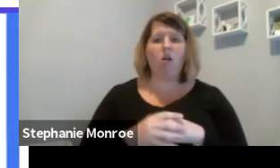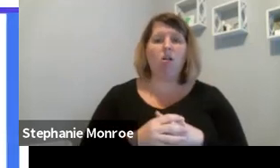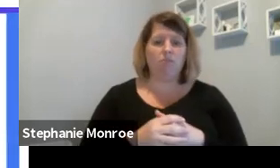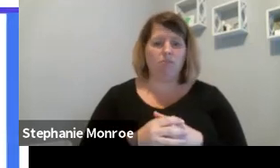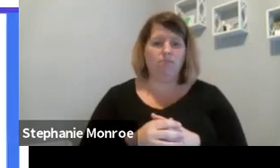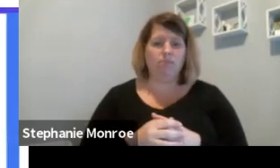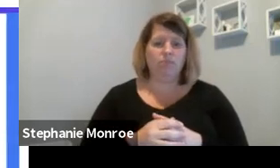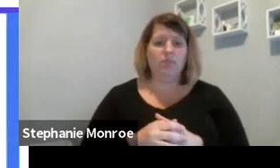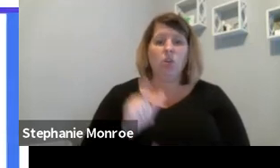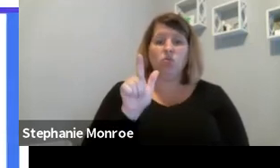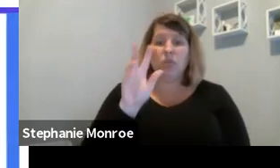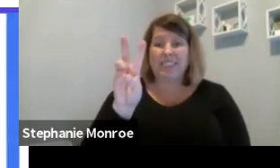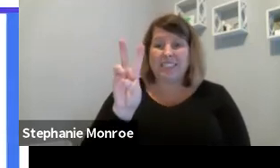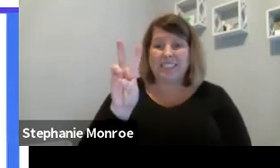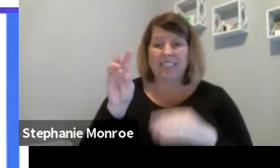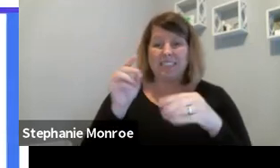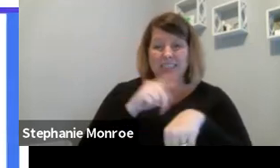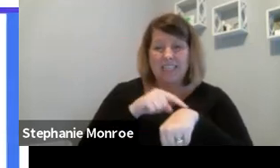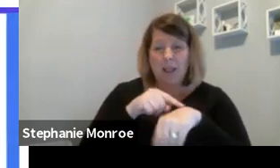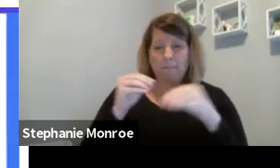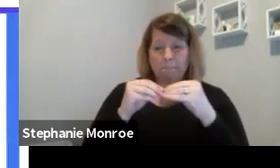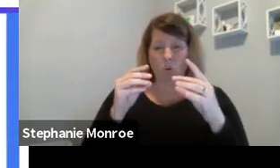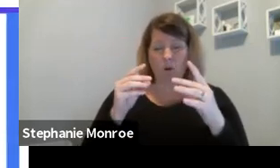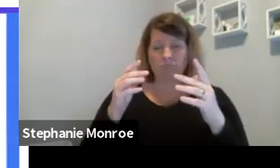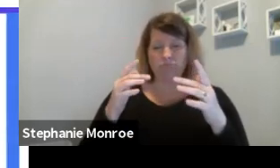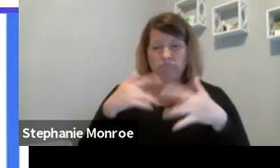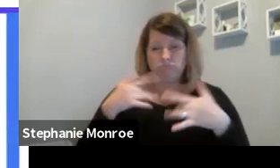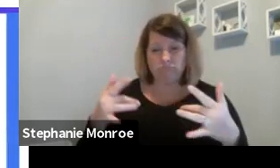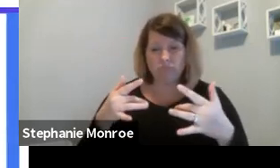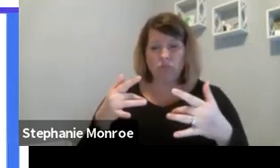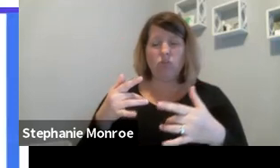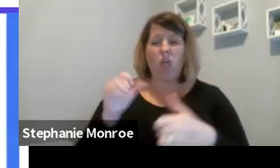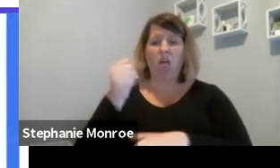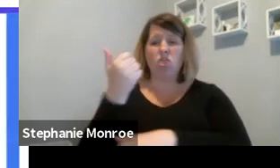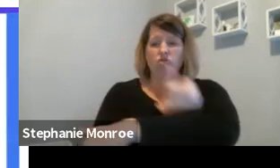26 times more likely to abuse other drugs,